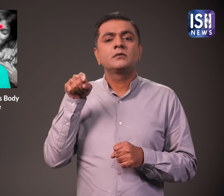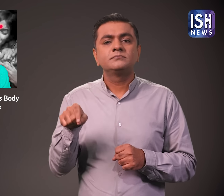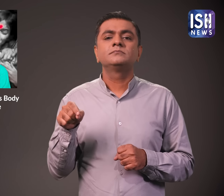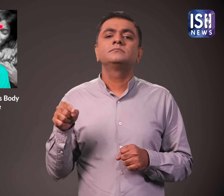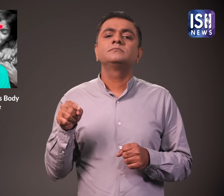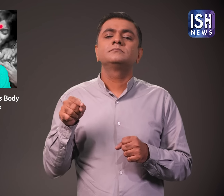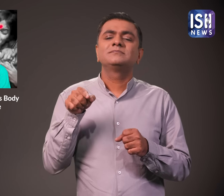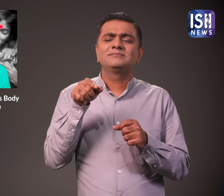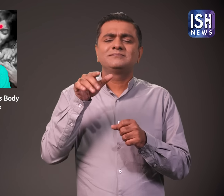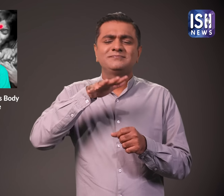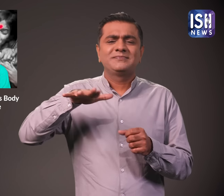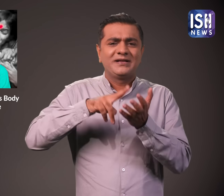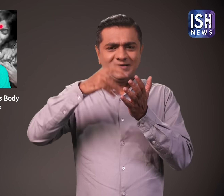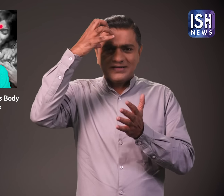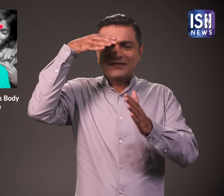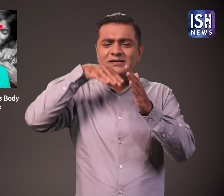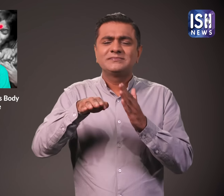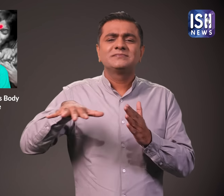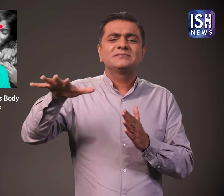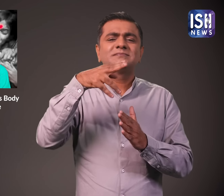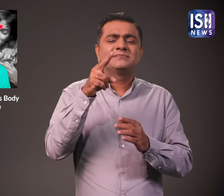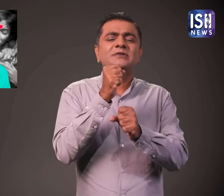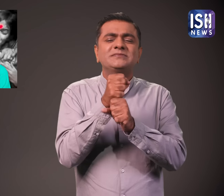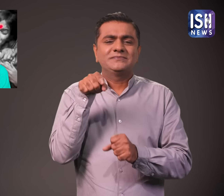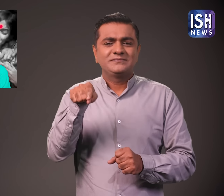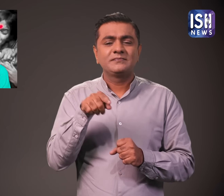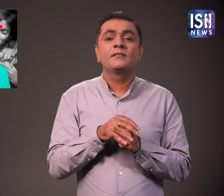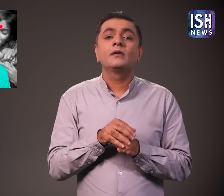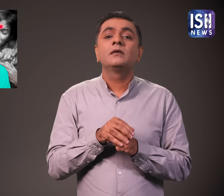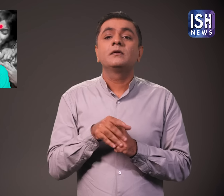in the old Ganj area in Nanded,